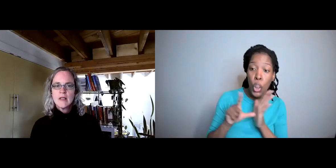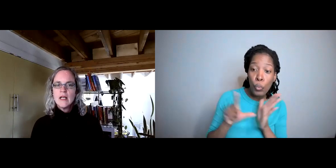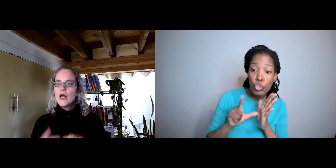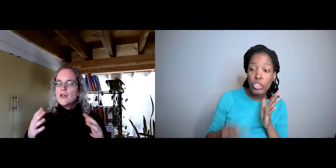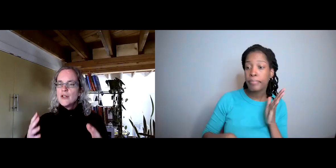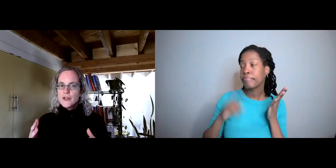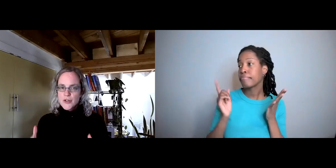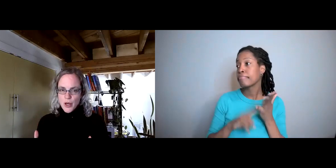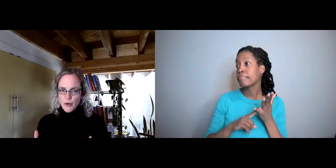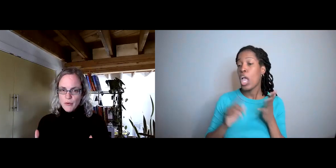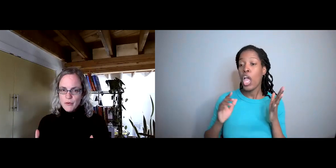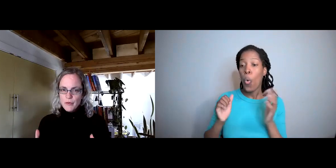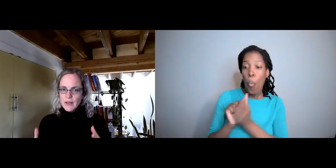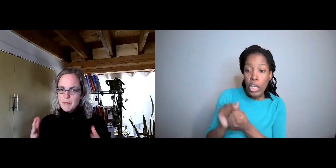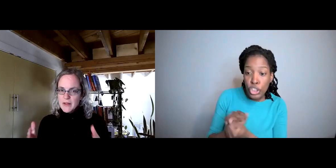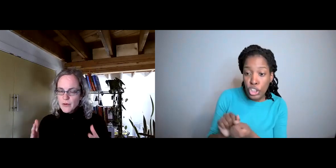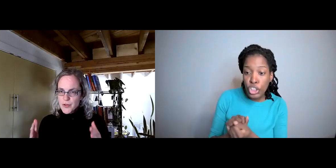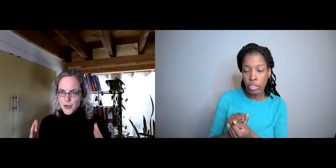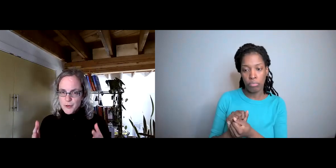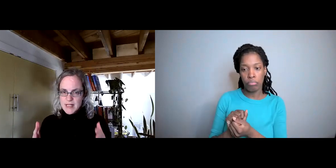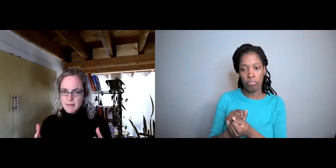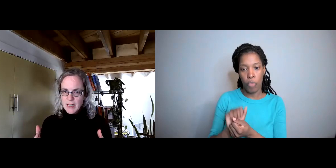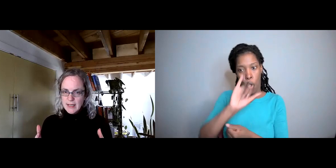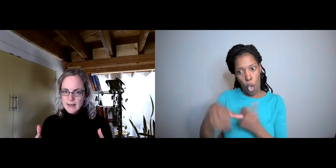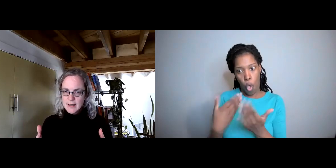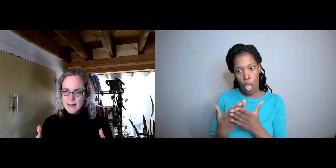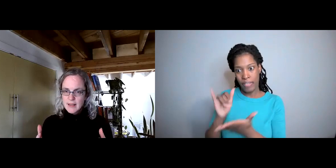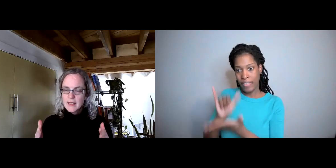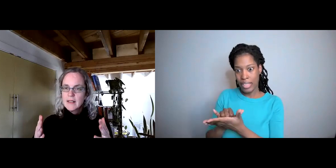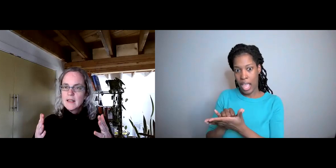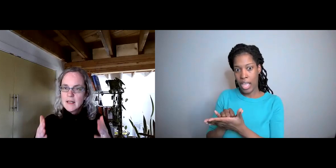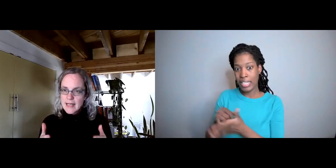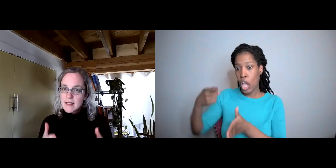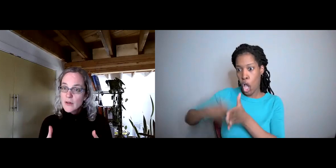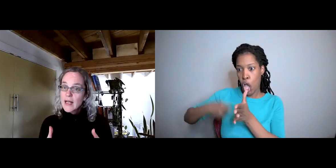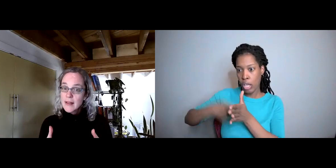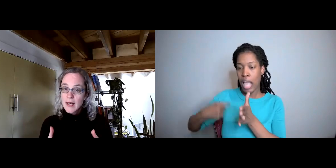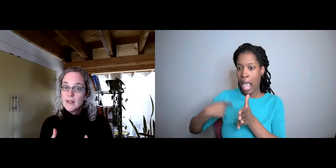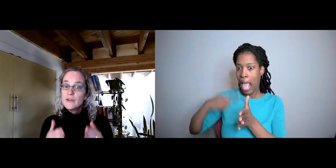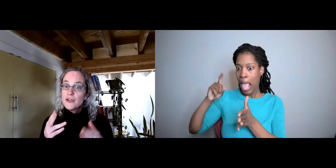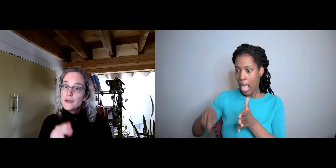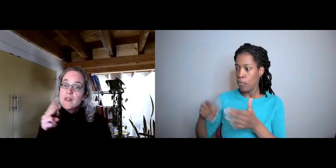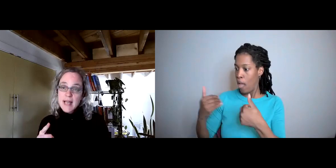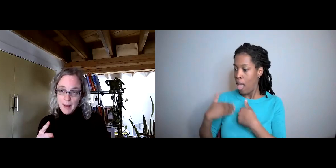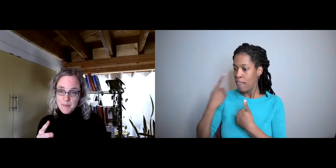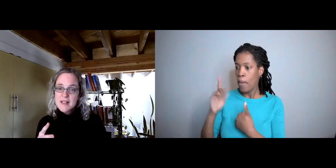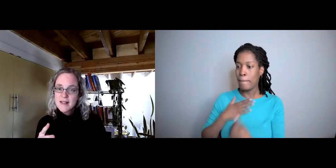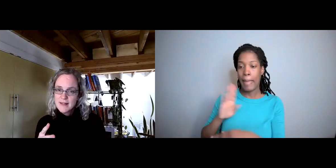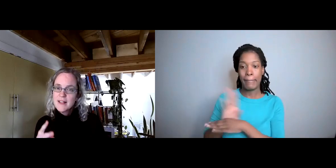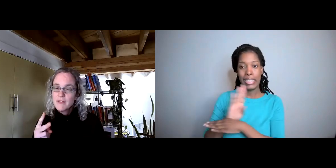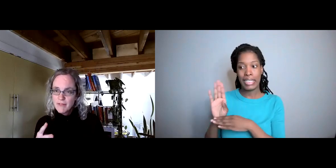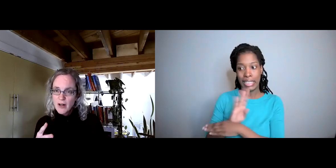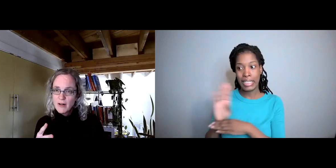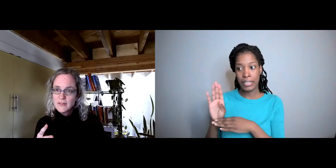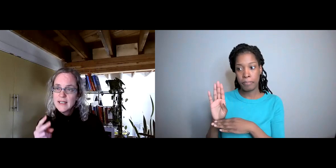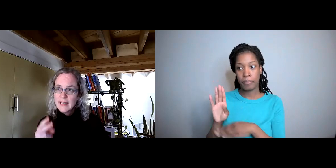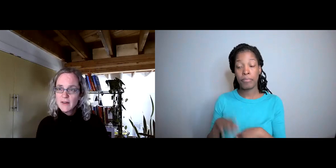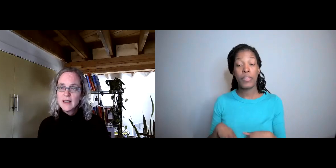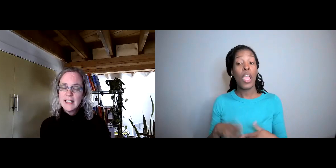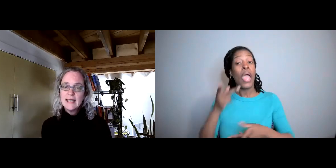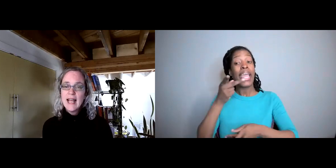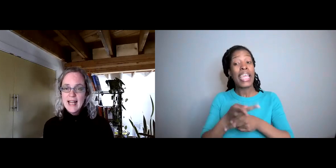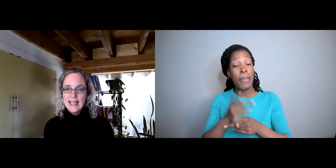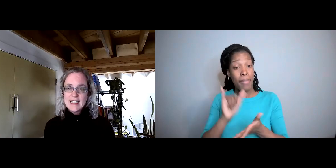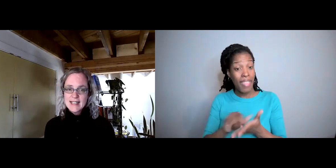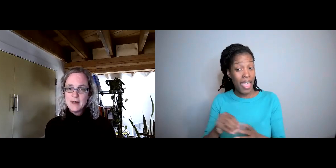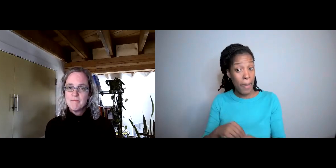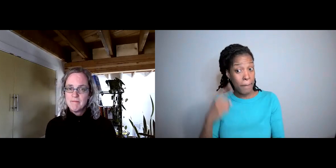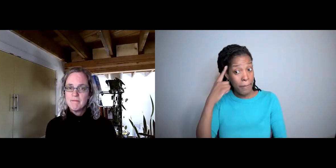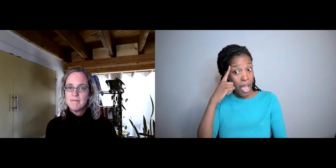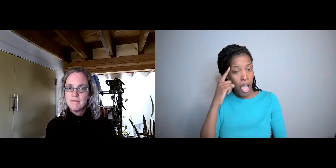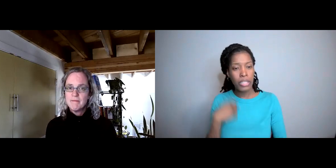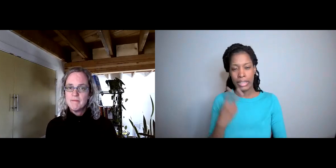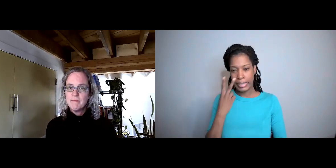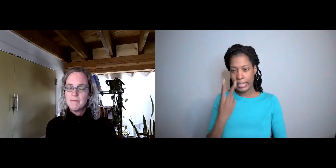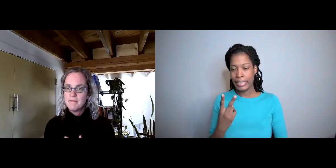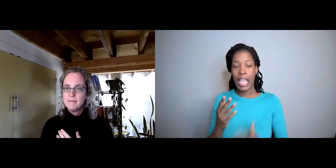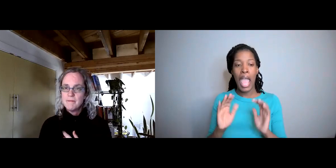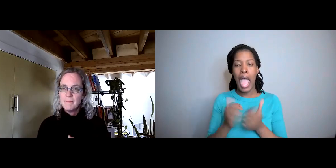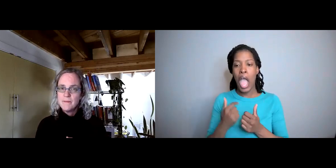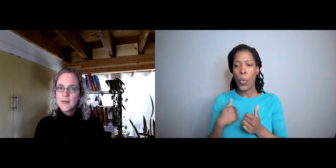So, keeping those terms in mind, let's see, at the 2 steps that are involved in calculating NESE.